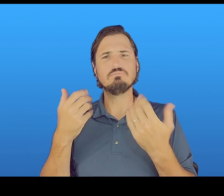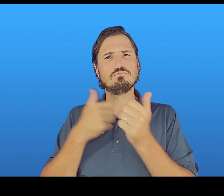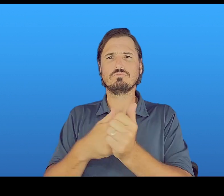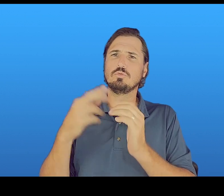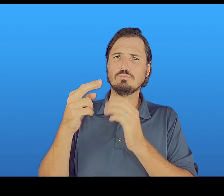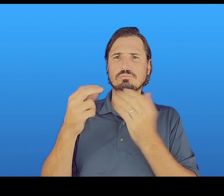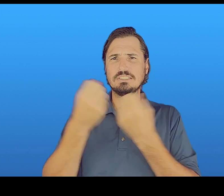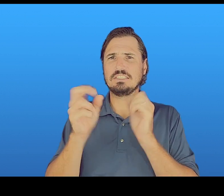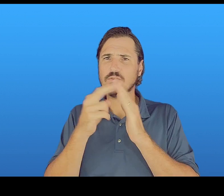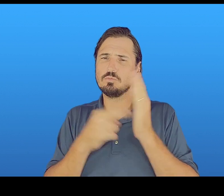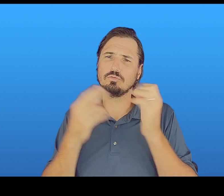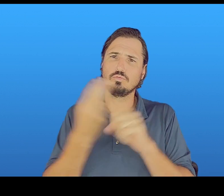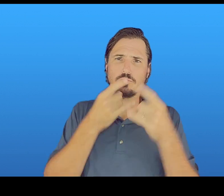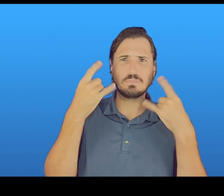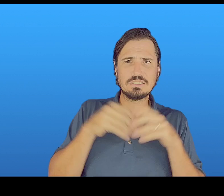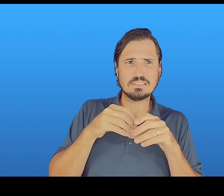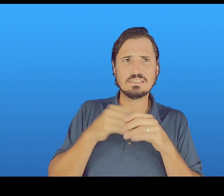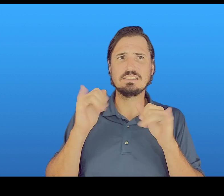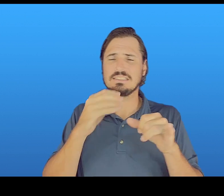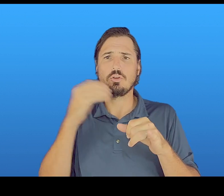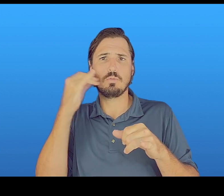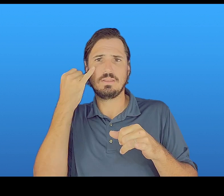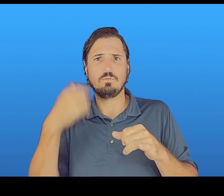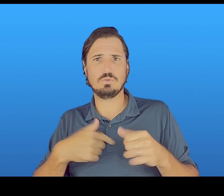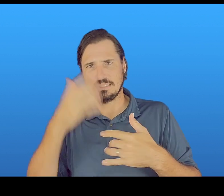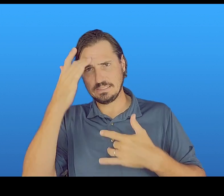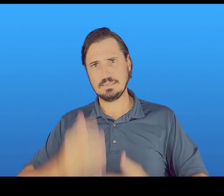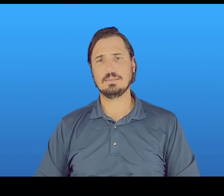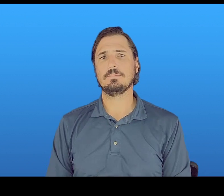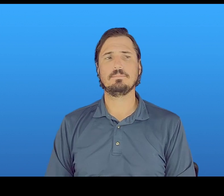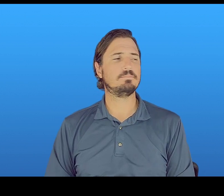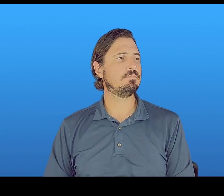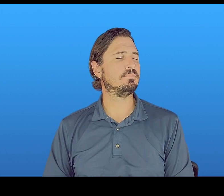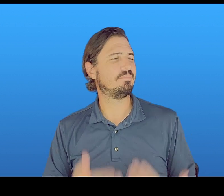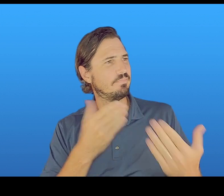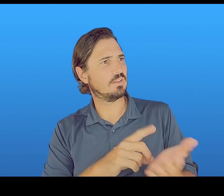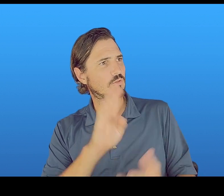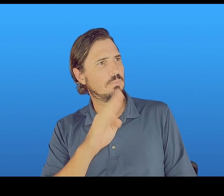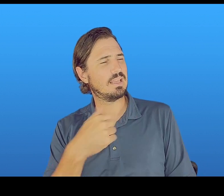vaccinated and by following safety guidelines like wearing masks indoors and staying home when we are sick